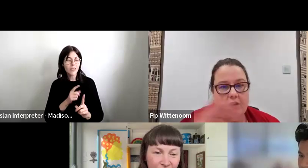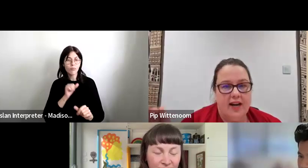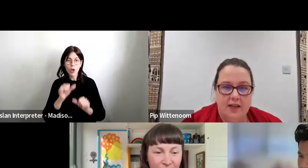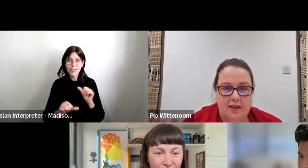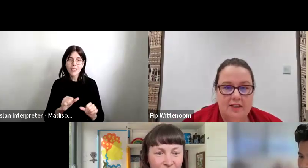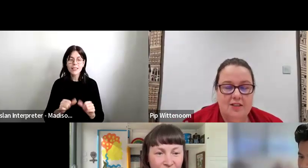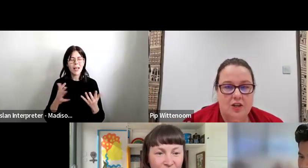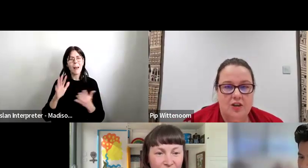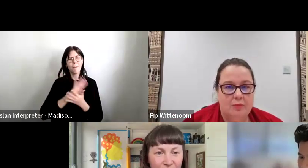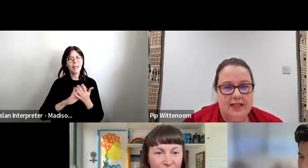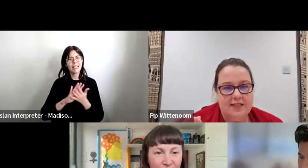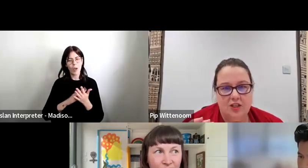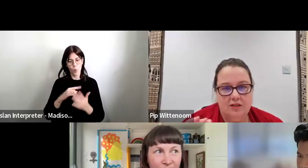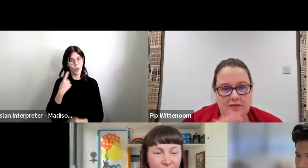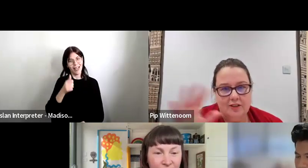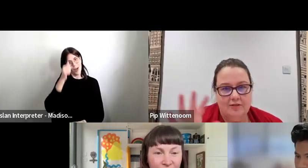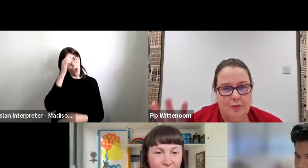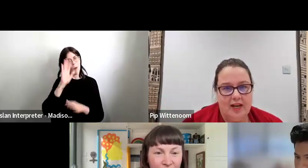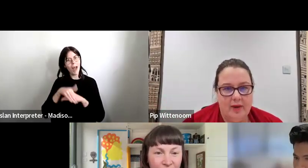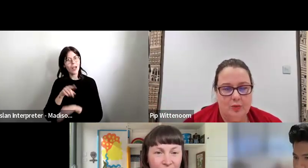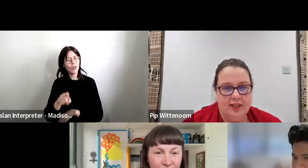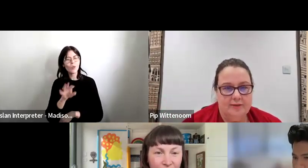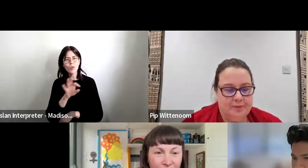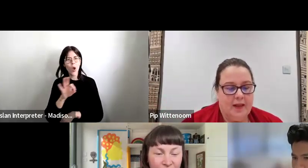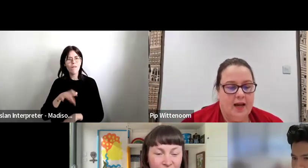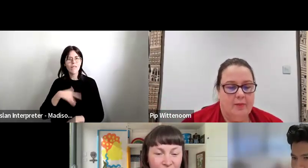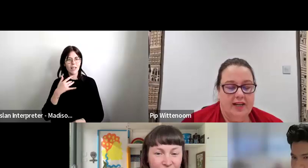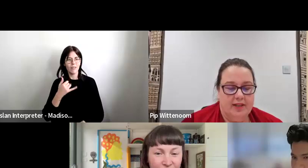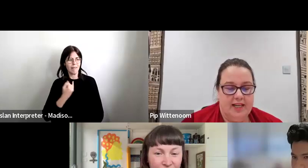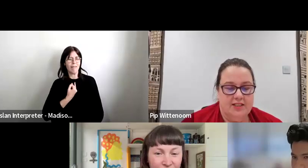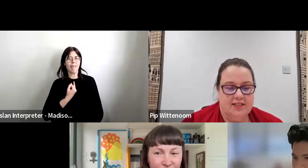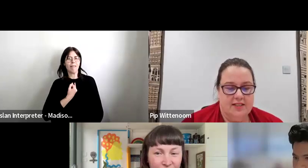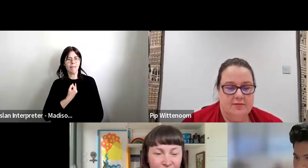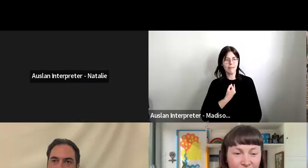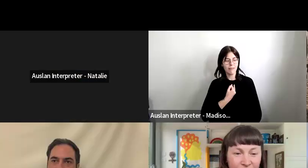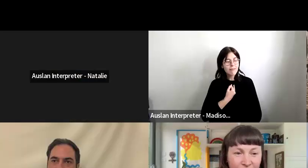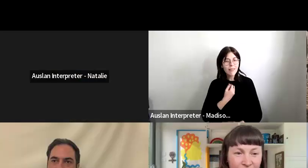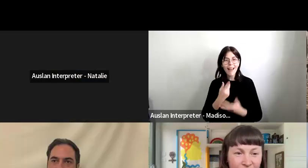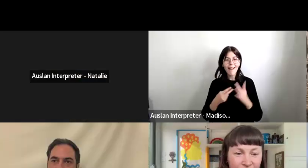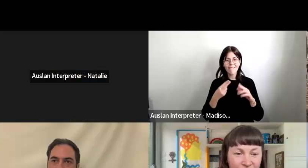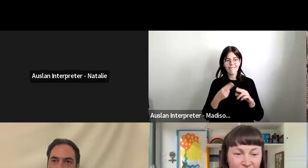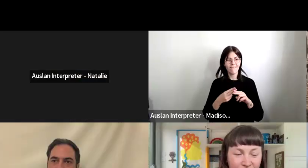our radar, so don't feel bad for putting in an application if it's not successful this time.